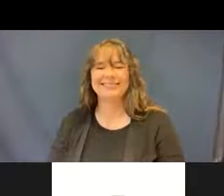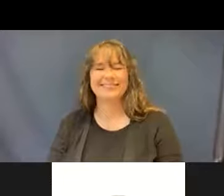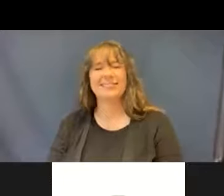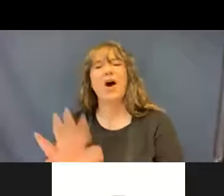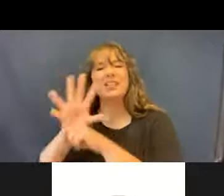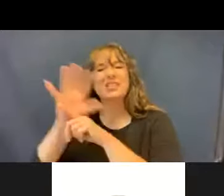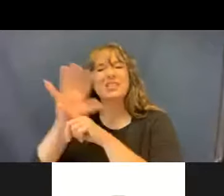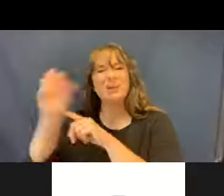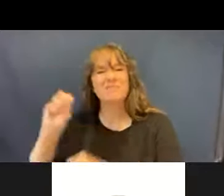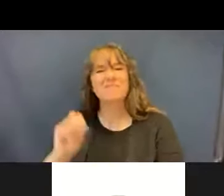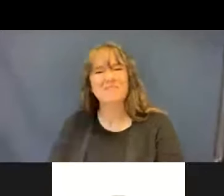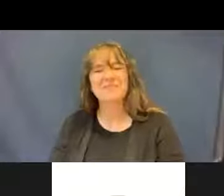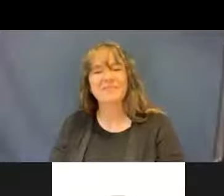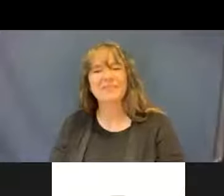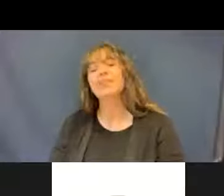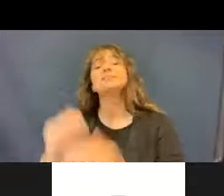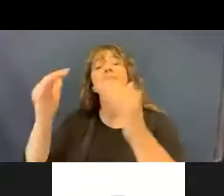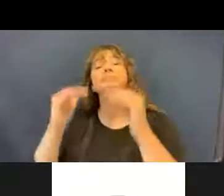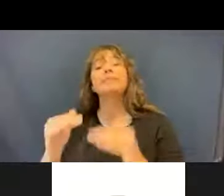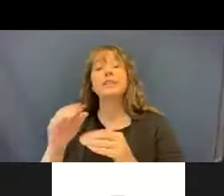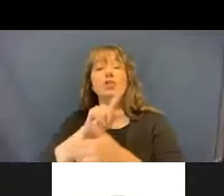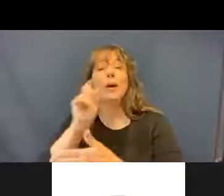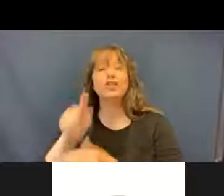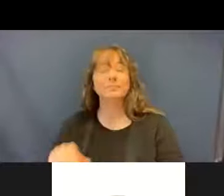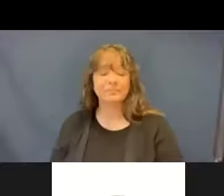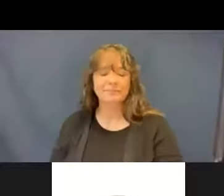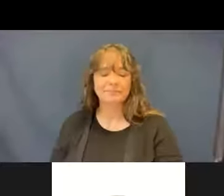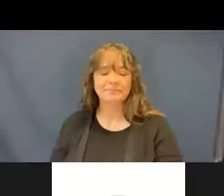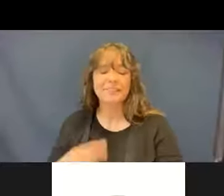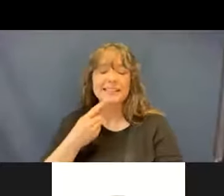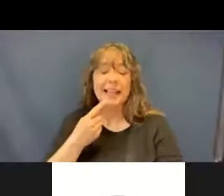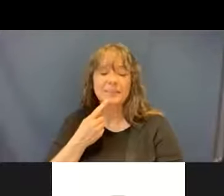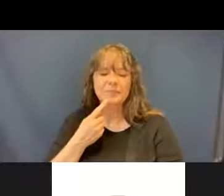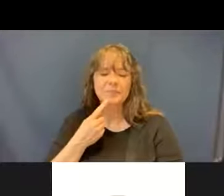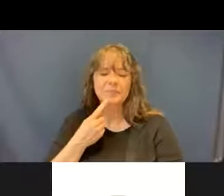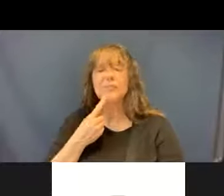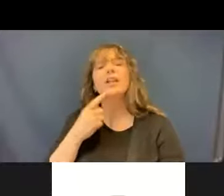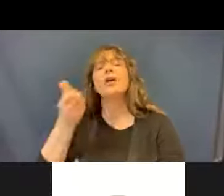move on to the next question. And it says, are there any mistakes that well intentioned